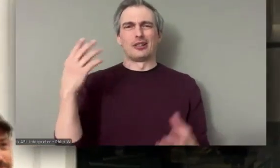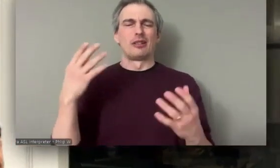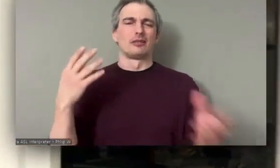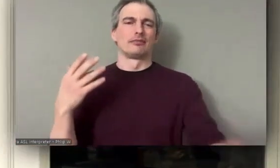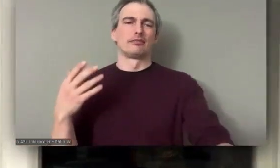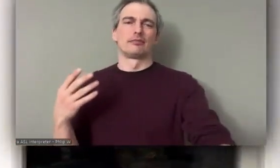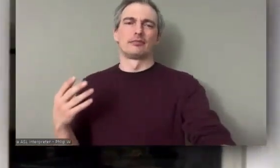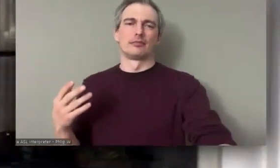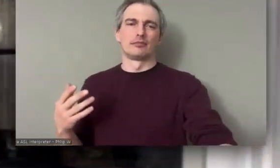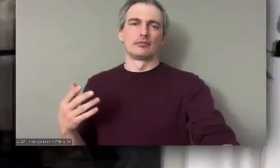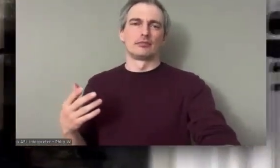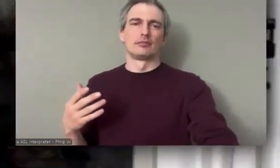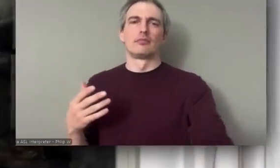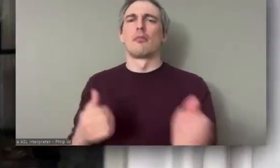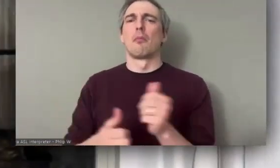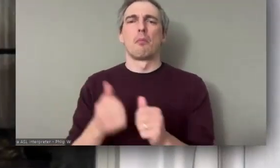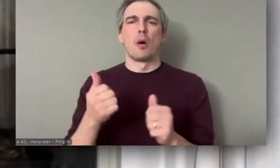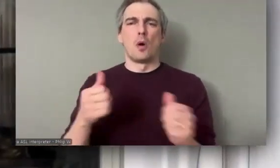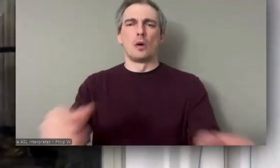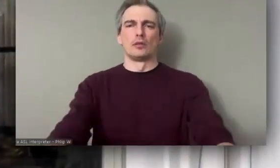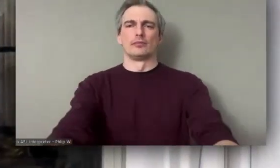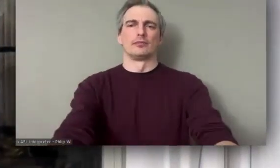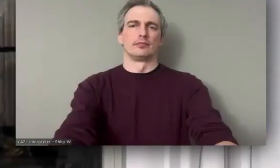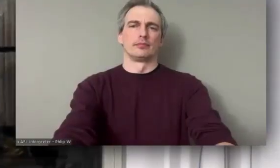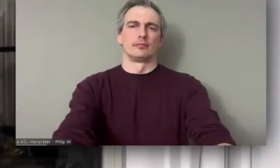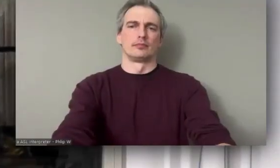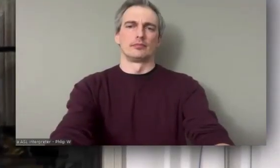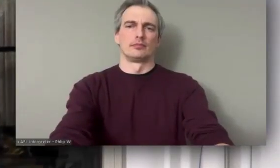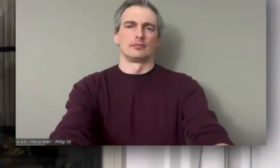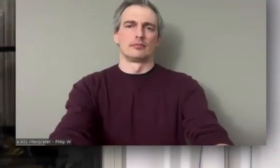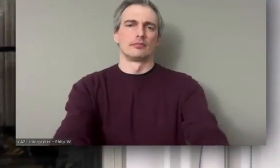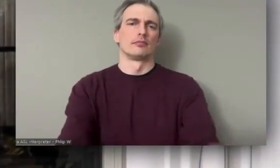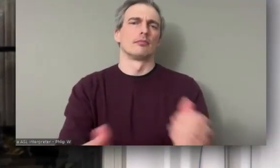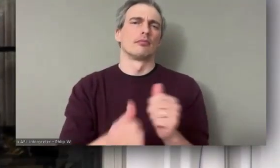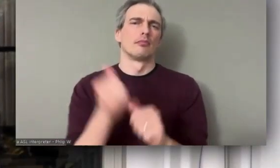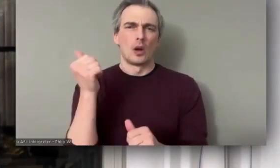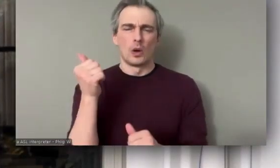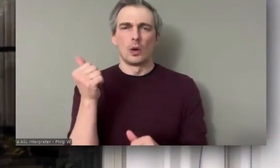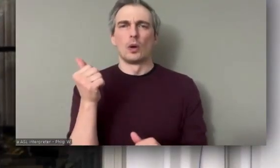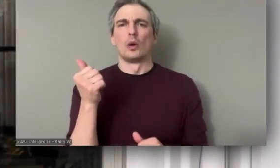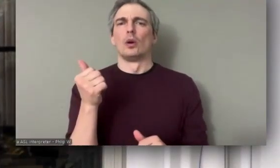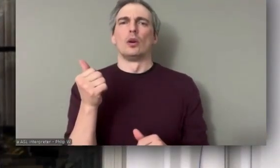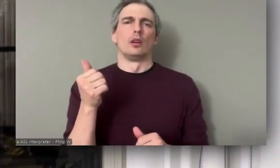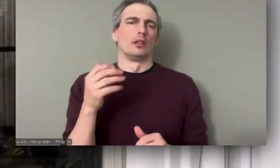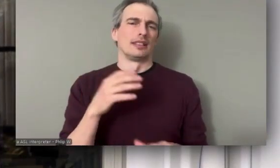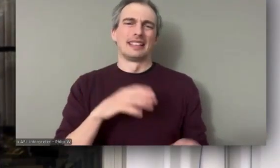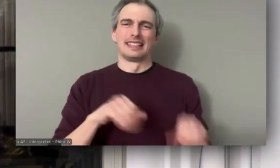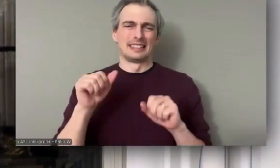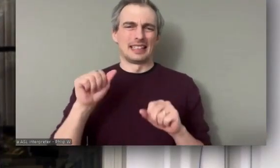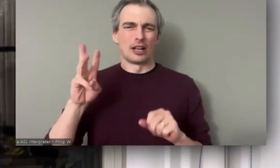from it... I think having voice input, spatial sound, and haptics -- these